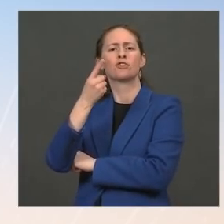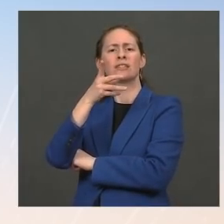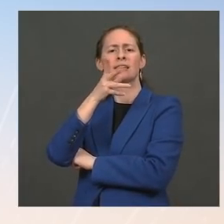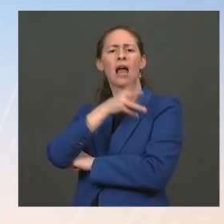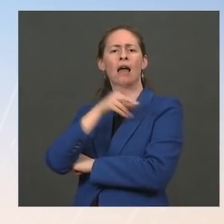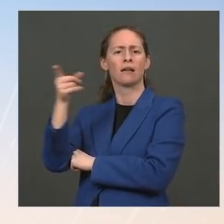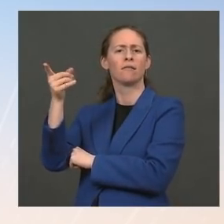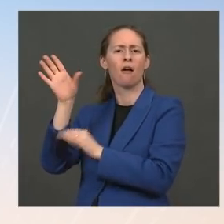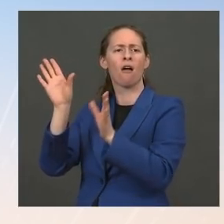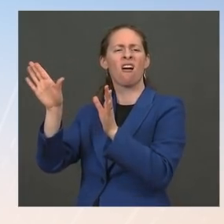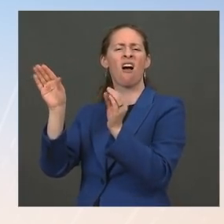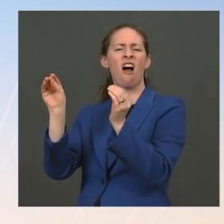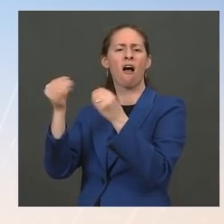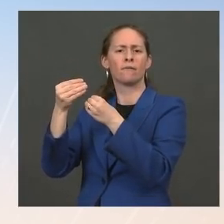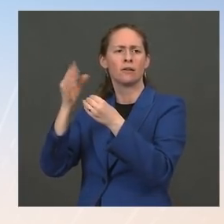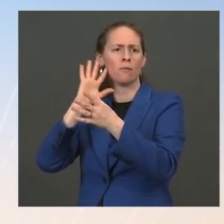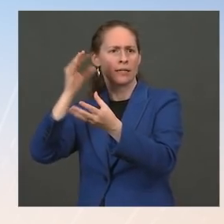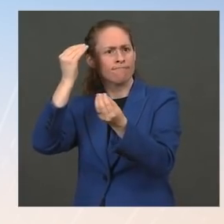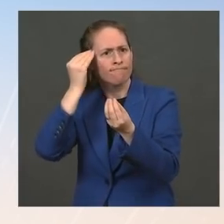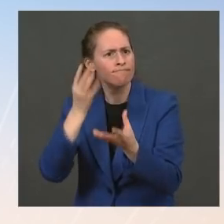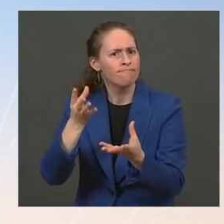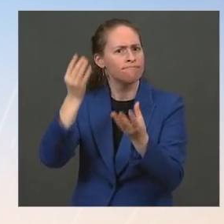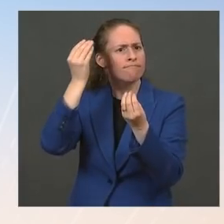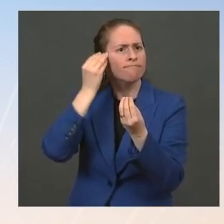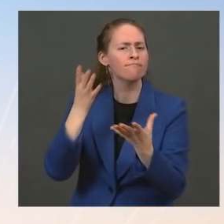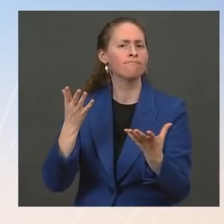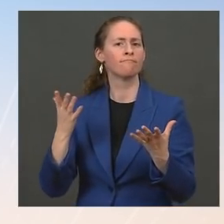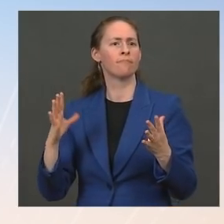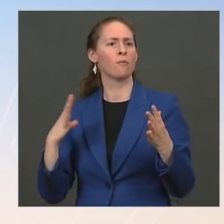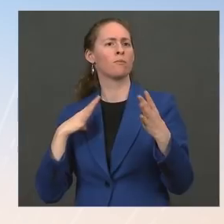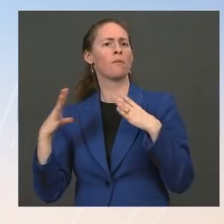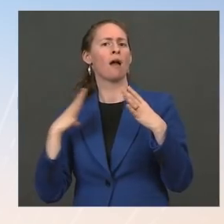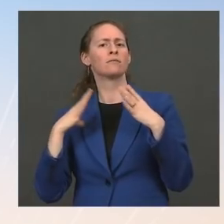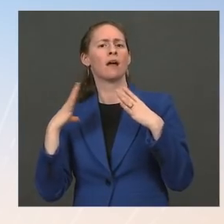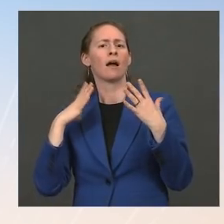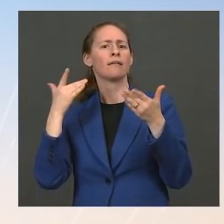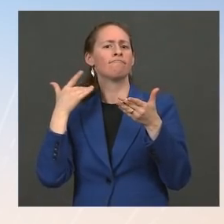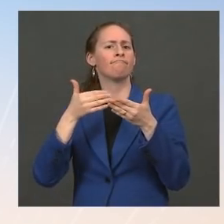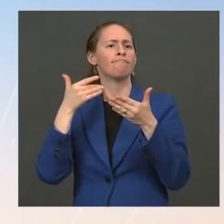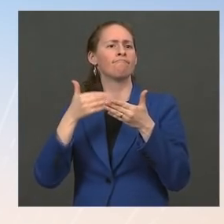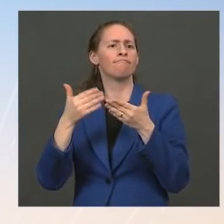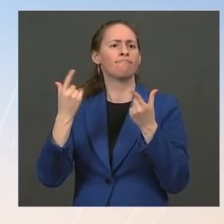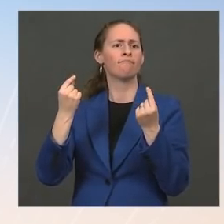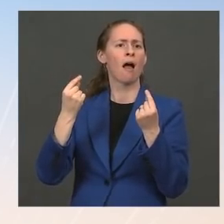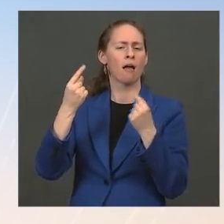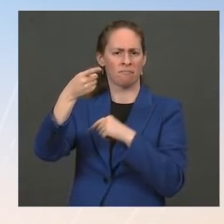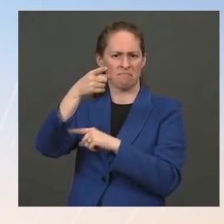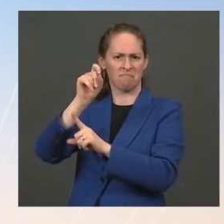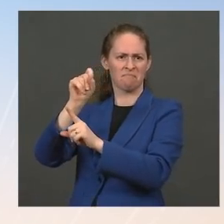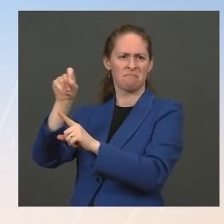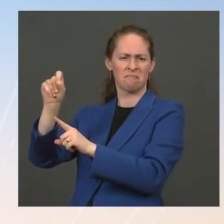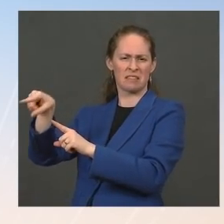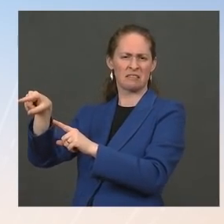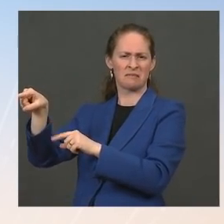and there will be more details on holiday parties. But there are not, as you know, restrictions that have been announced to date